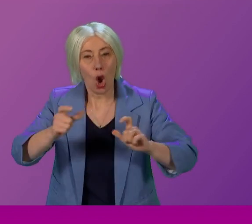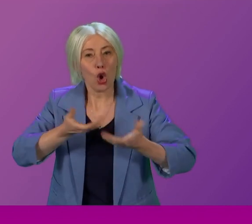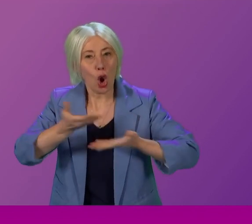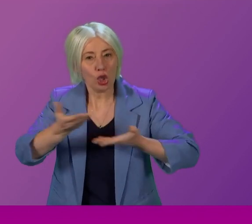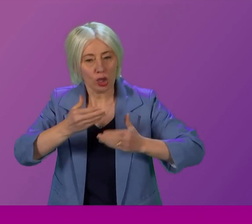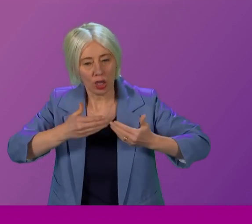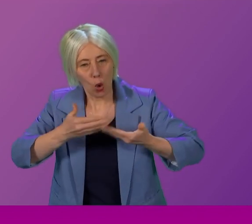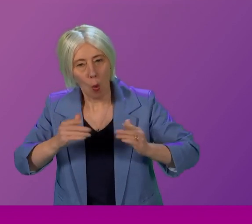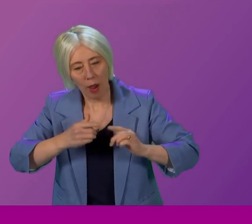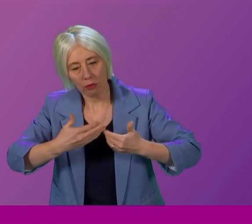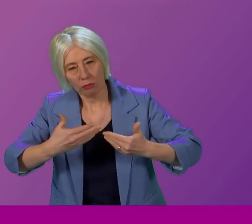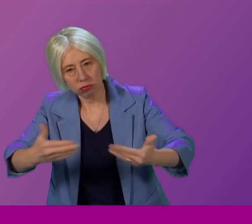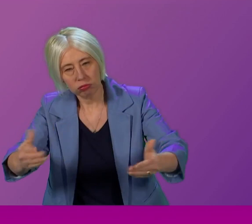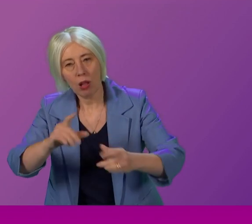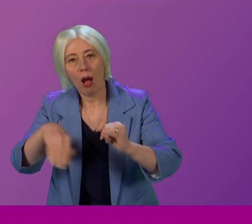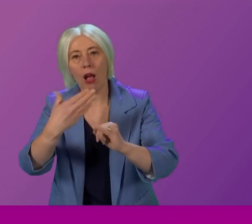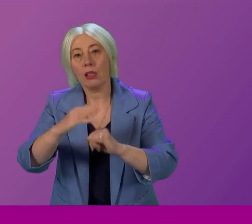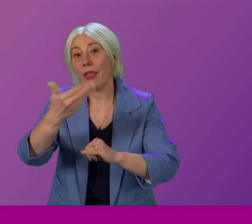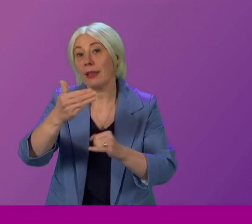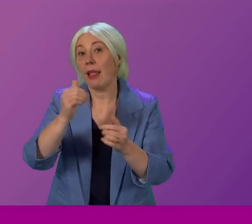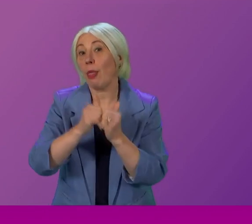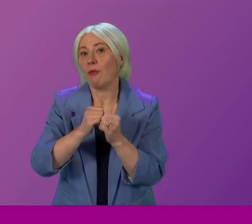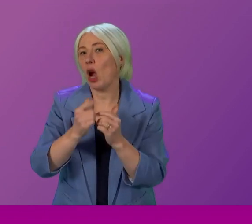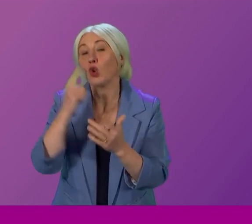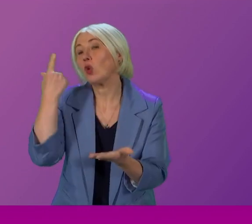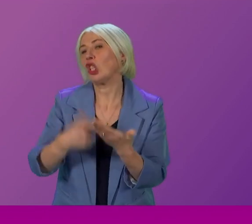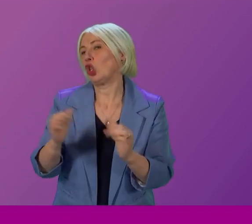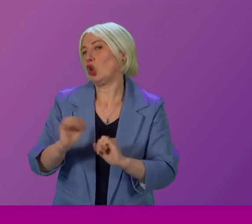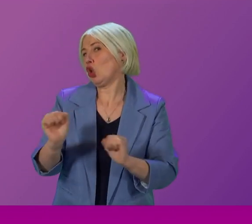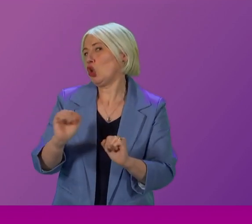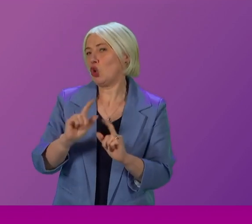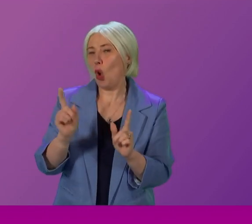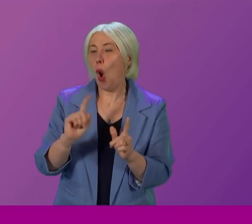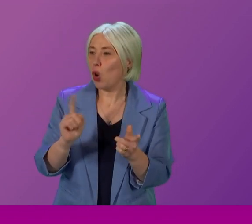March—so I make it clear that no decisions have been taken on scope or on the type of